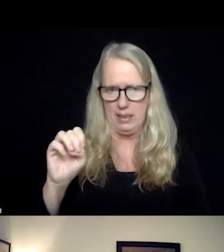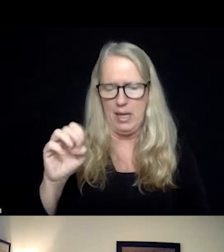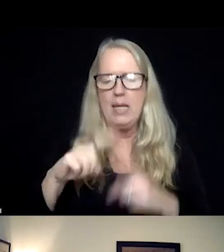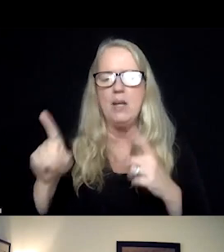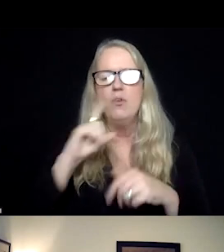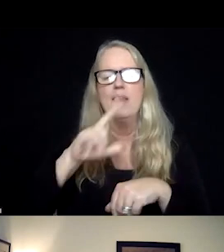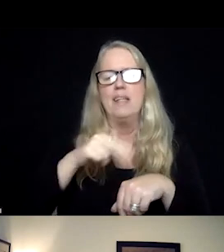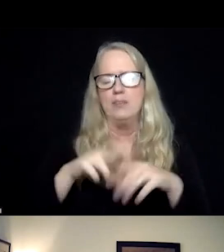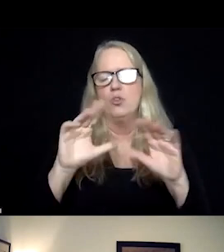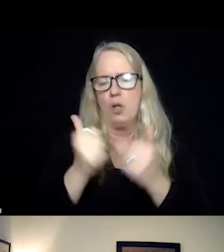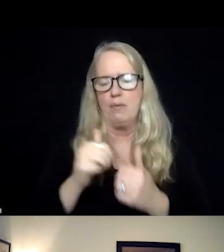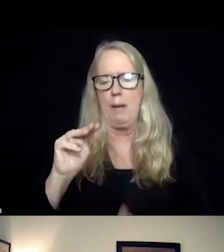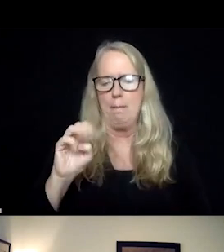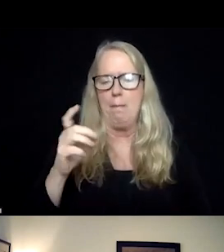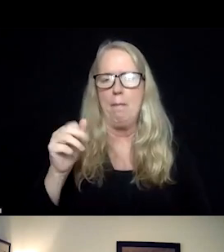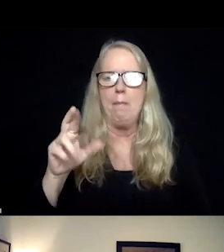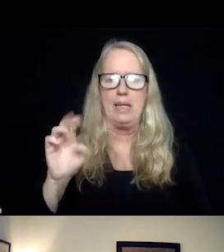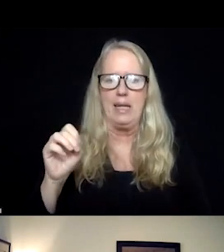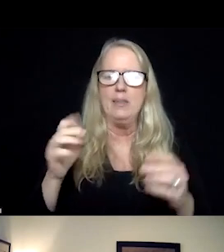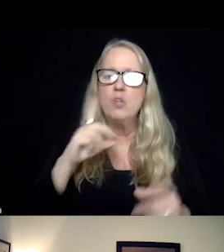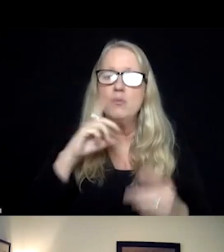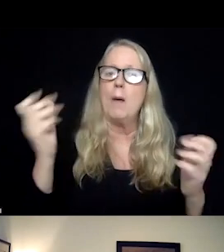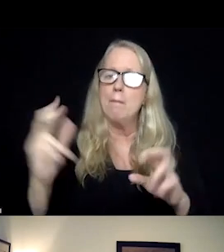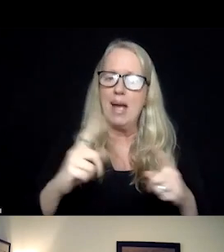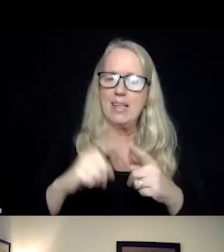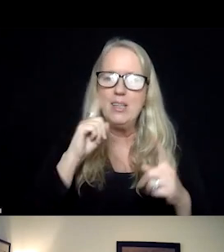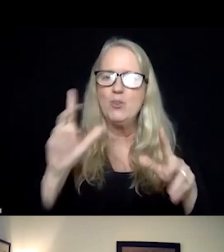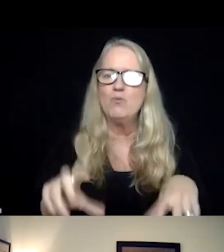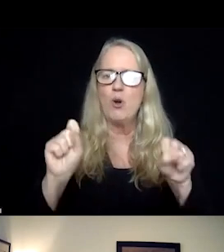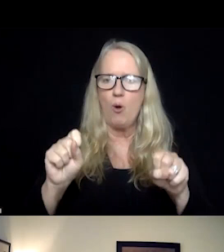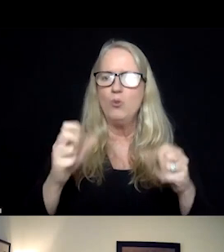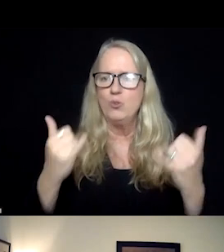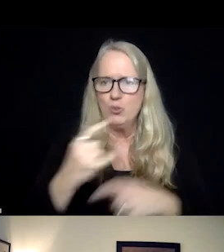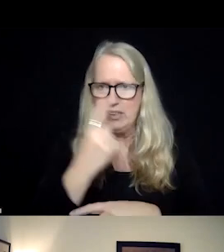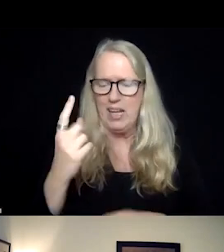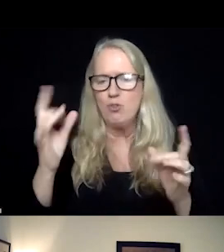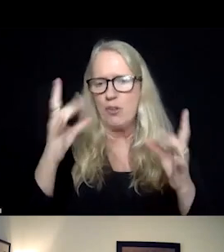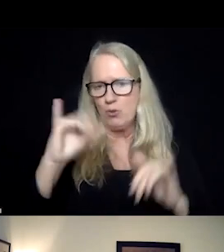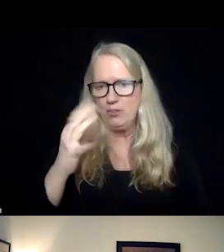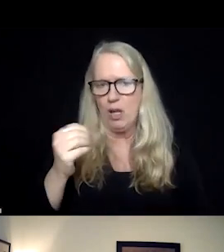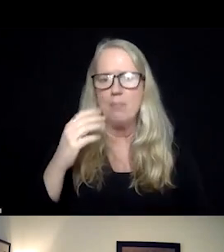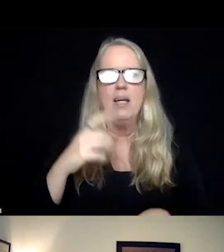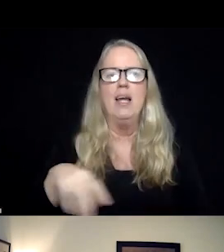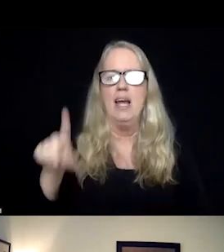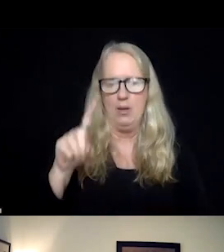IT IS GREAT TO BE YOUR HOST OF THE EPISODE 151 TODAY.